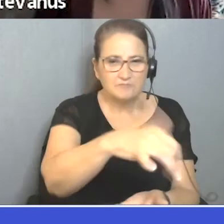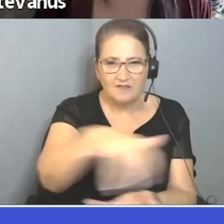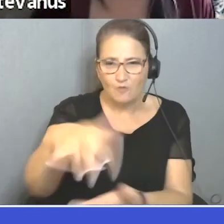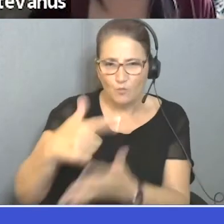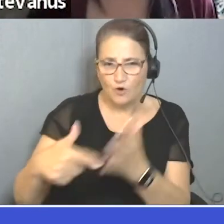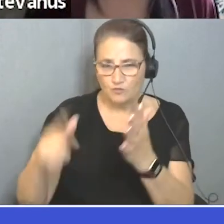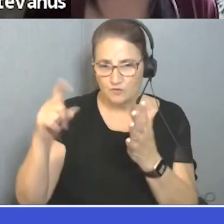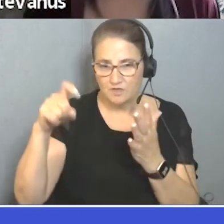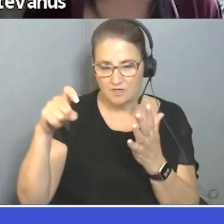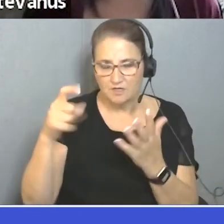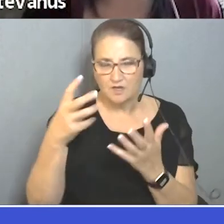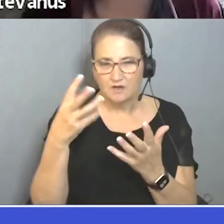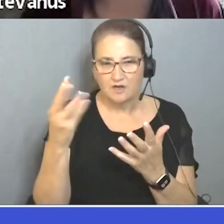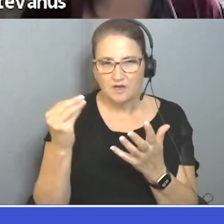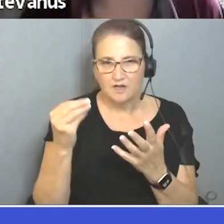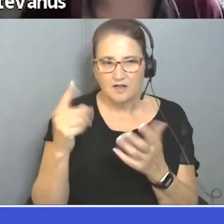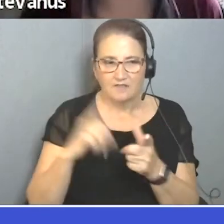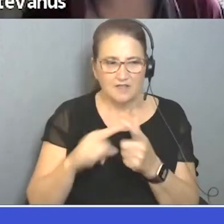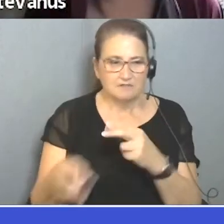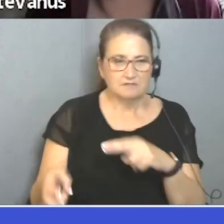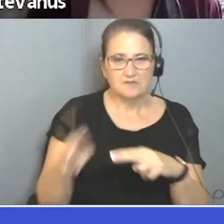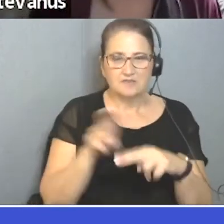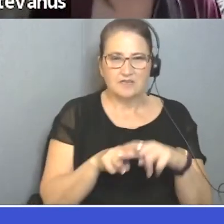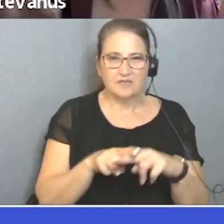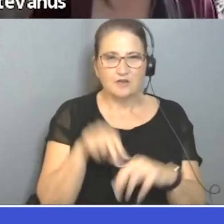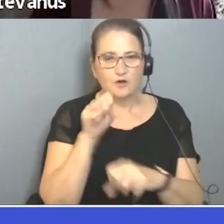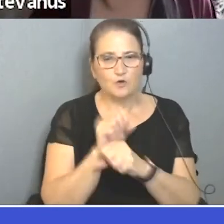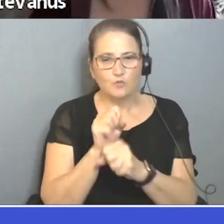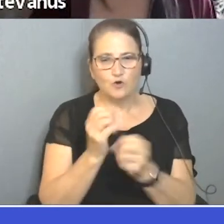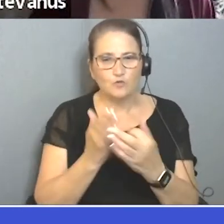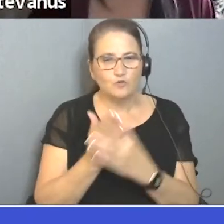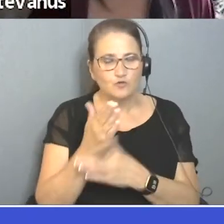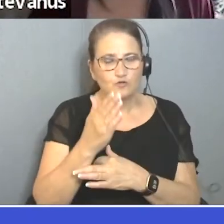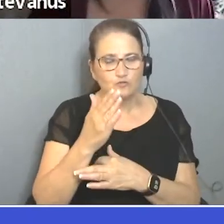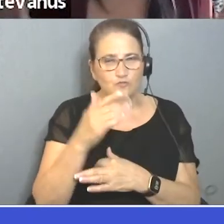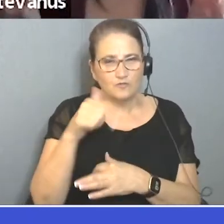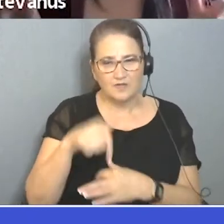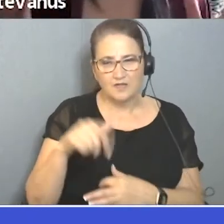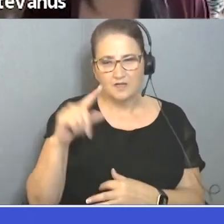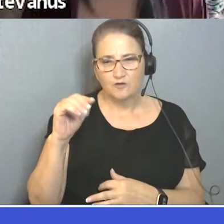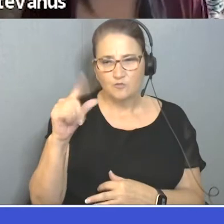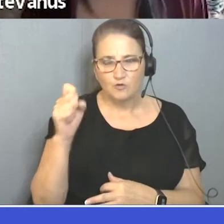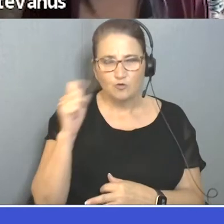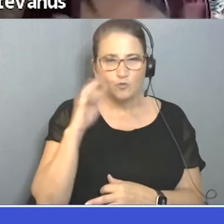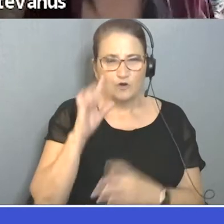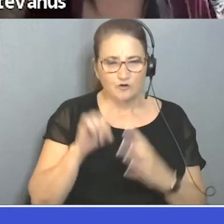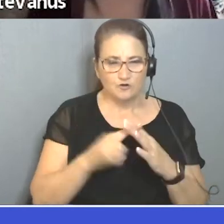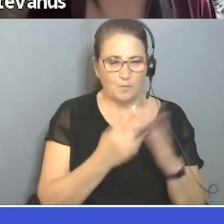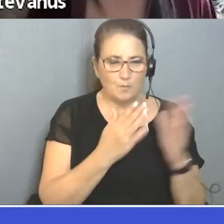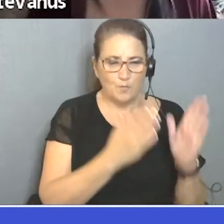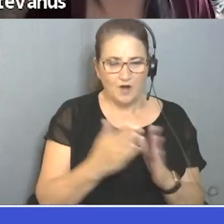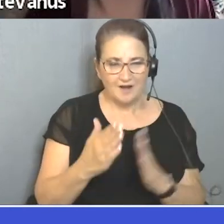in order to really sit down and work through some of these tools together. We'll be prepping what I call a design